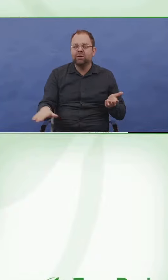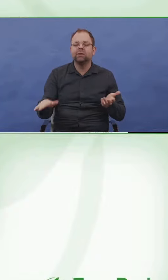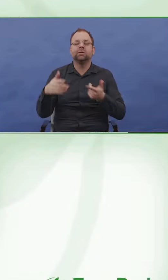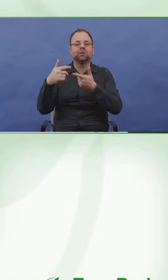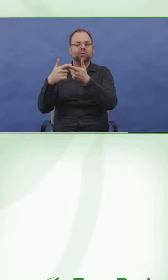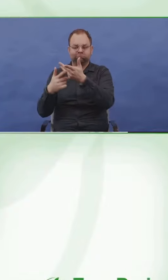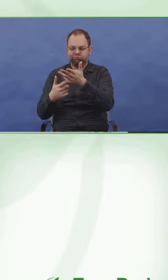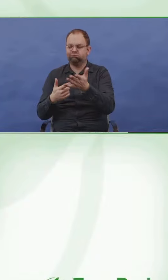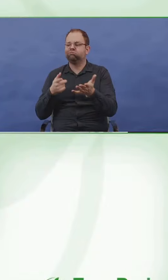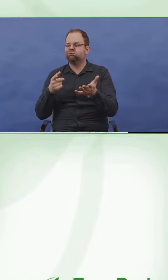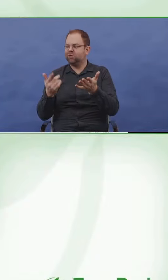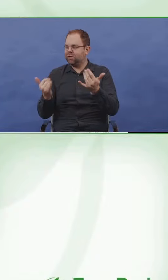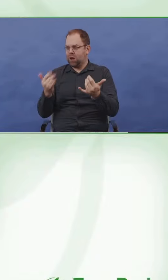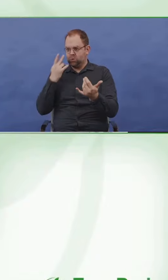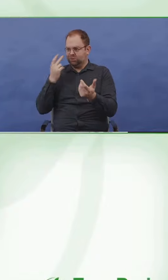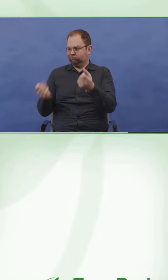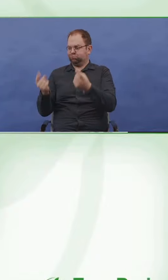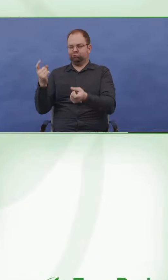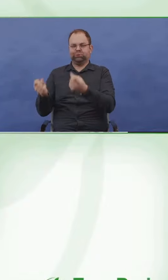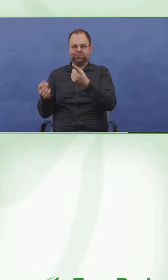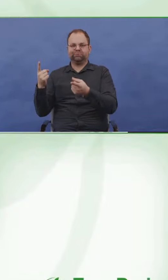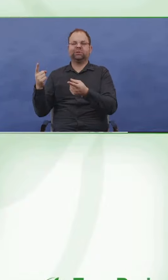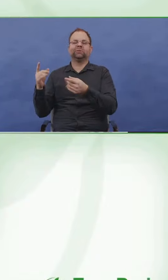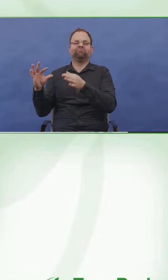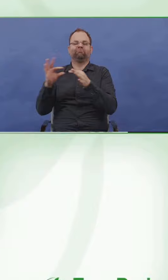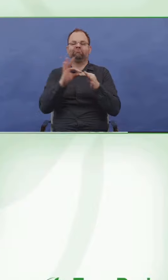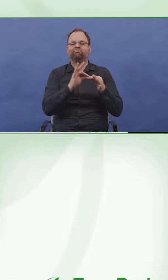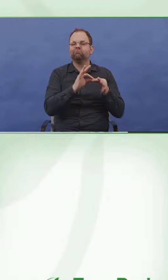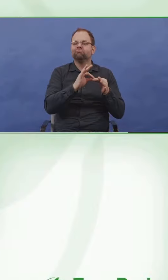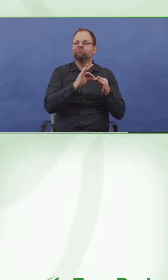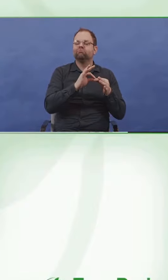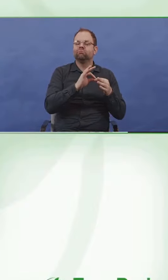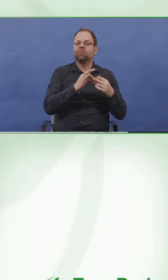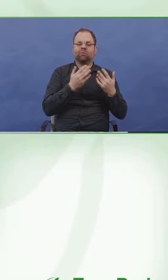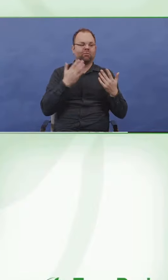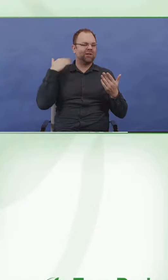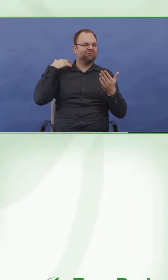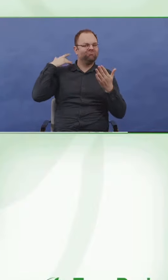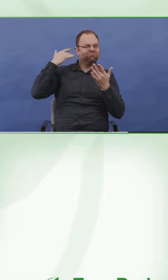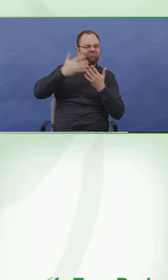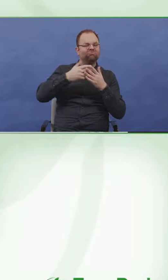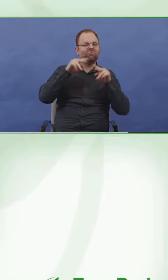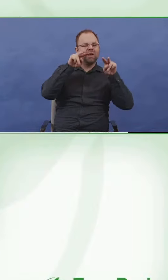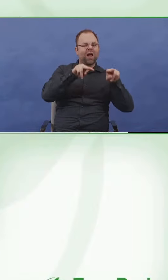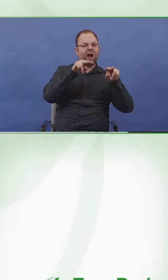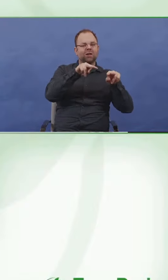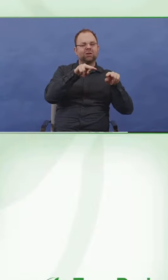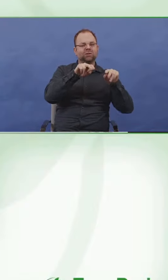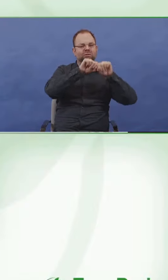passive role are not only not reflecting human rights standards but differ significantly.